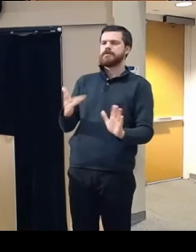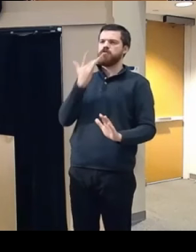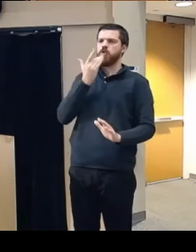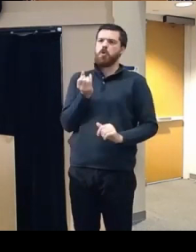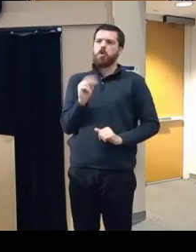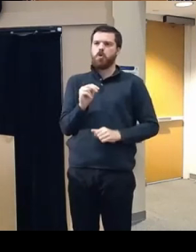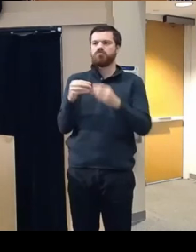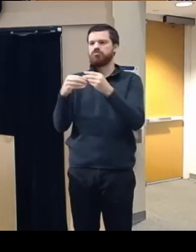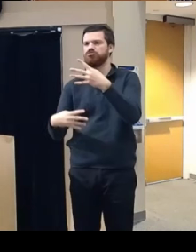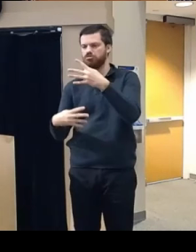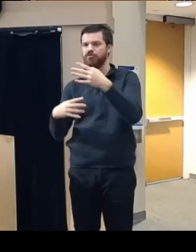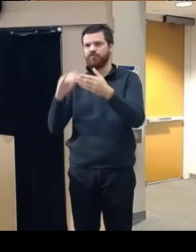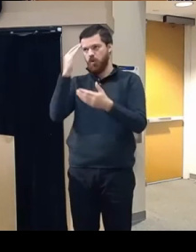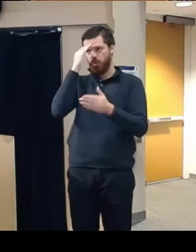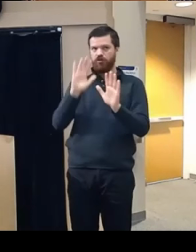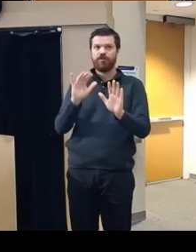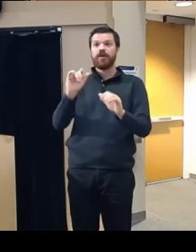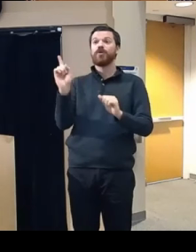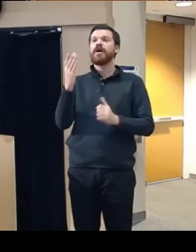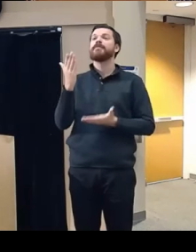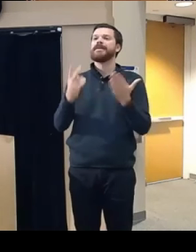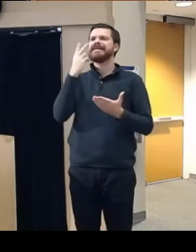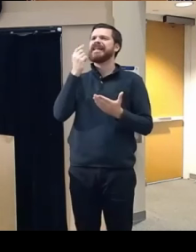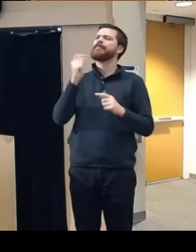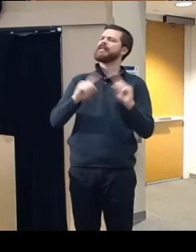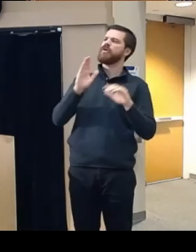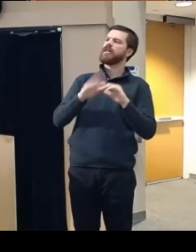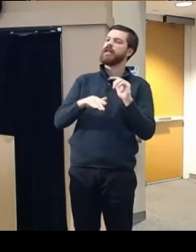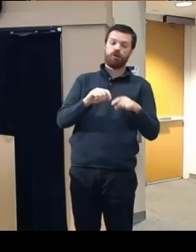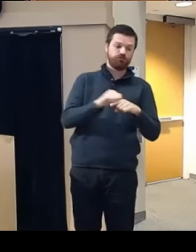so just be aware that that's a place where you might see things a little bit different and then